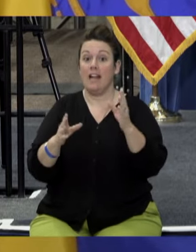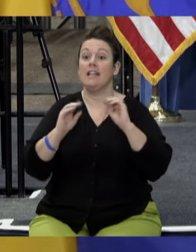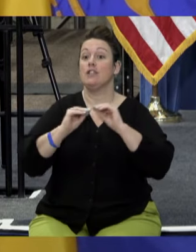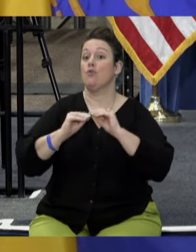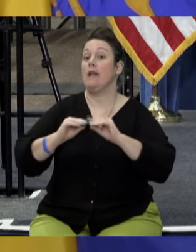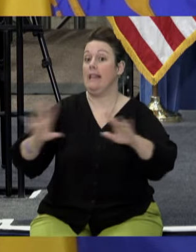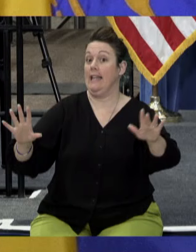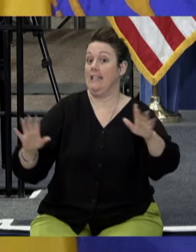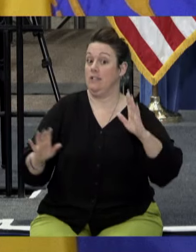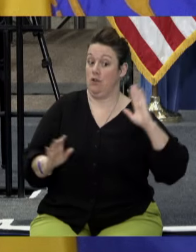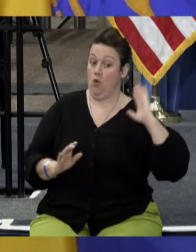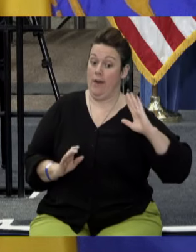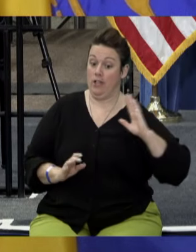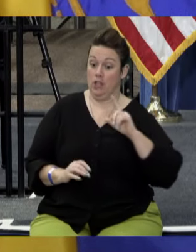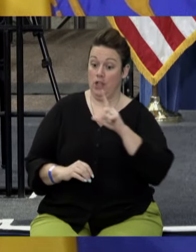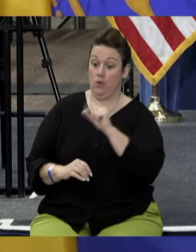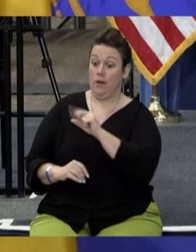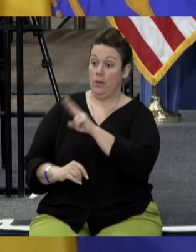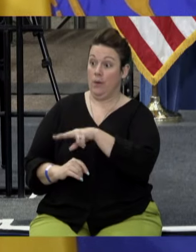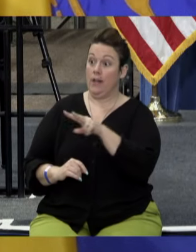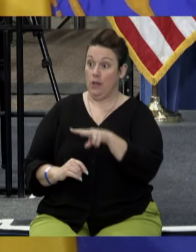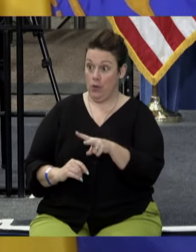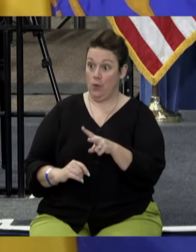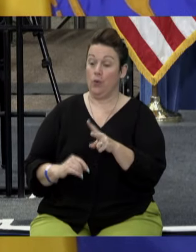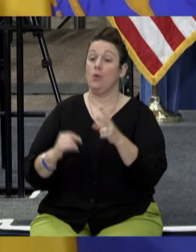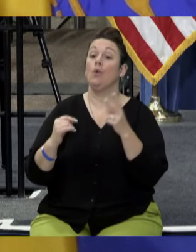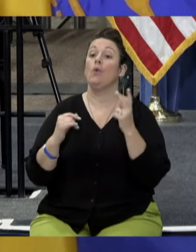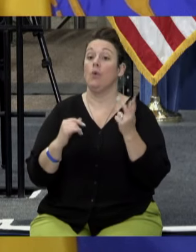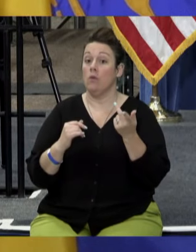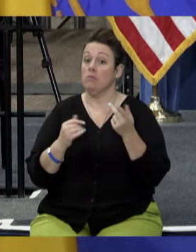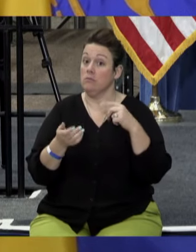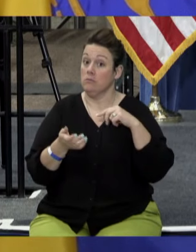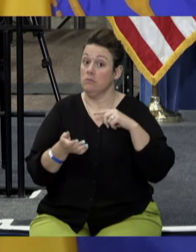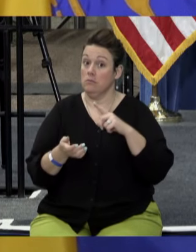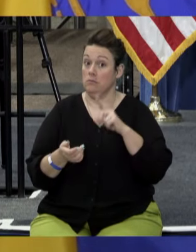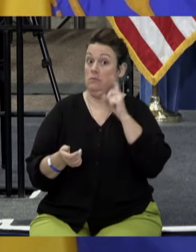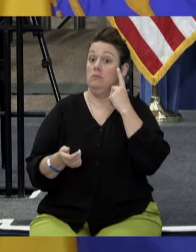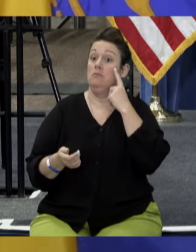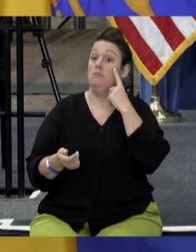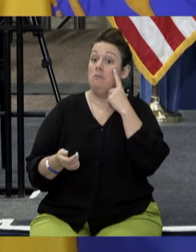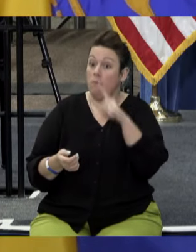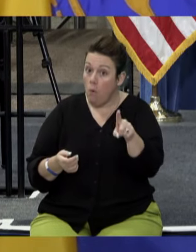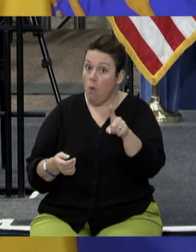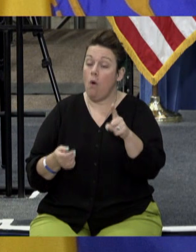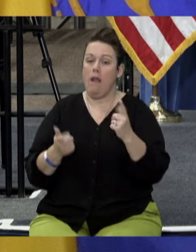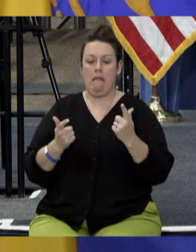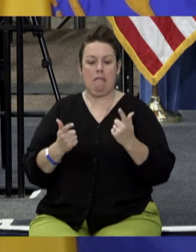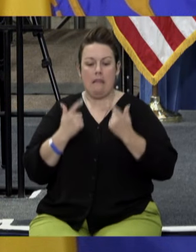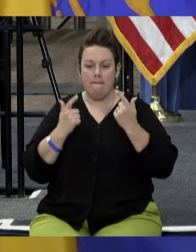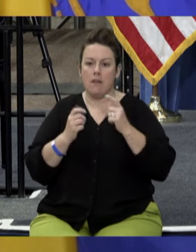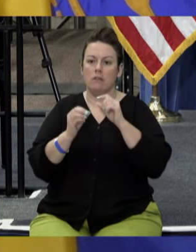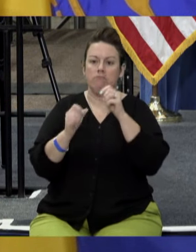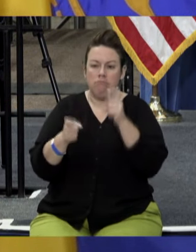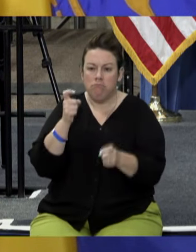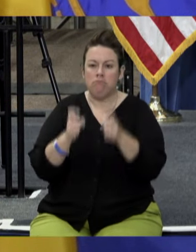in 2022. It is meant to be a living, evolving document, and it is currently being updated.